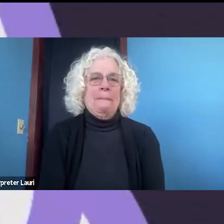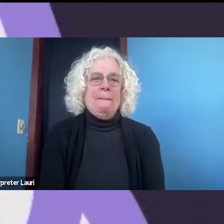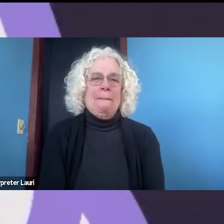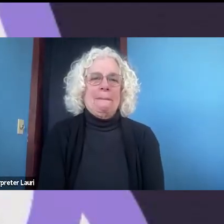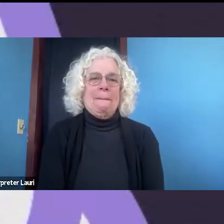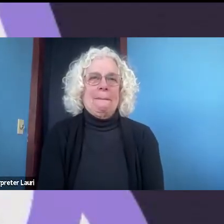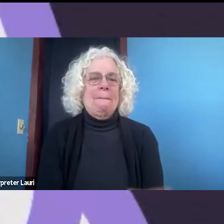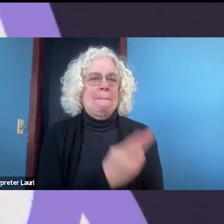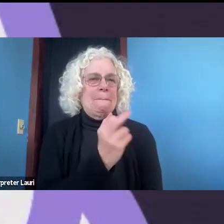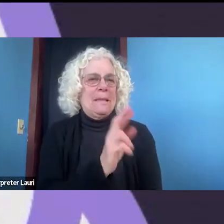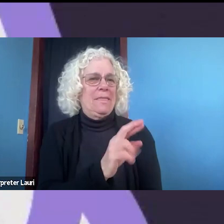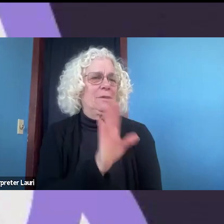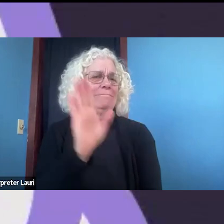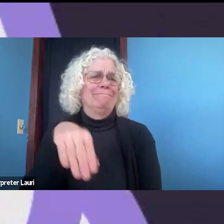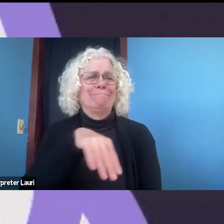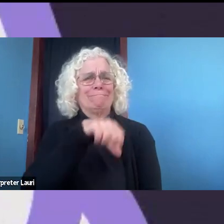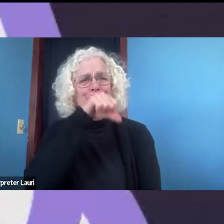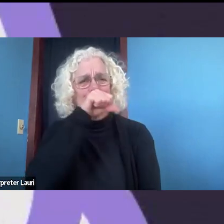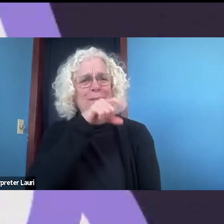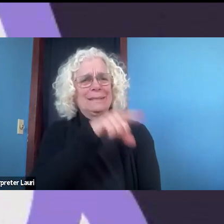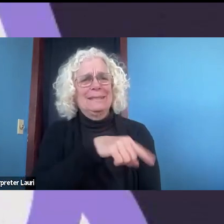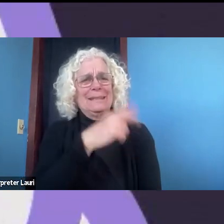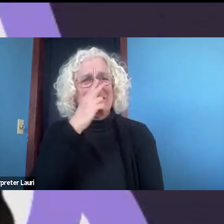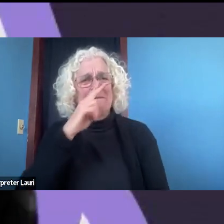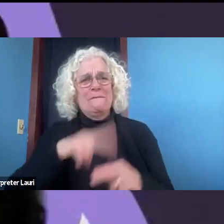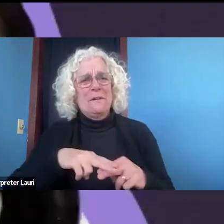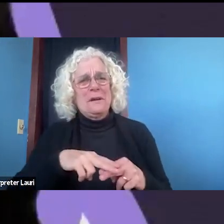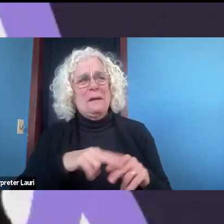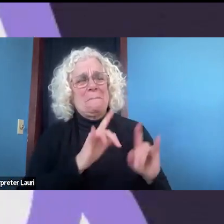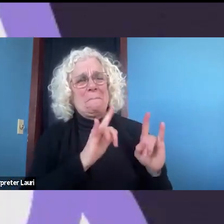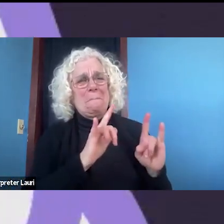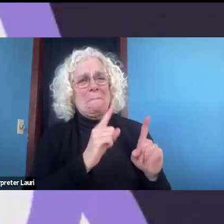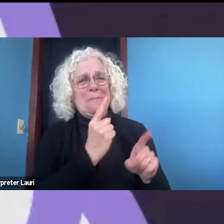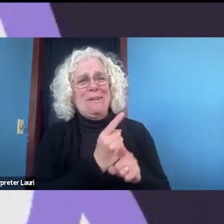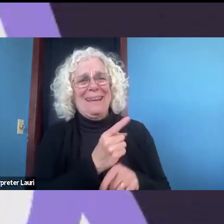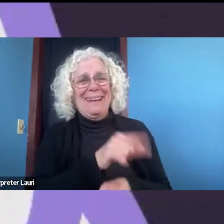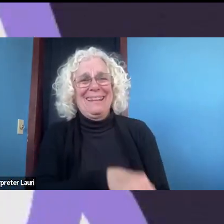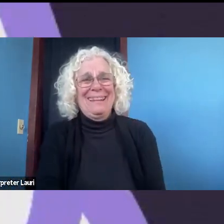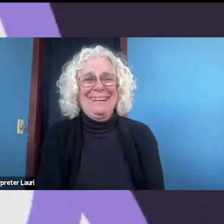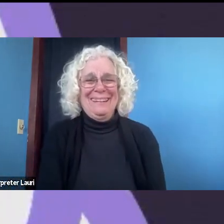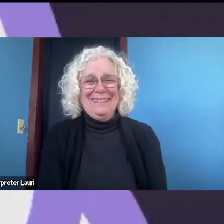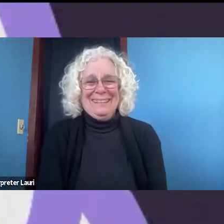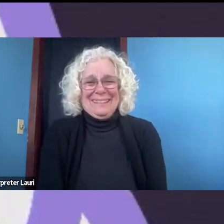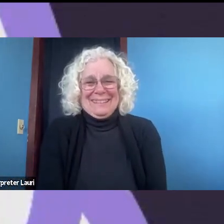We love Randy, but that's some love in the chat for Randy. And so that's our sort